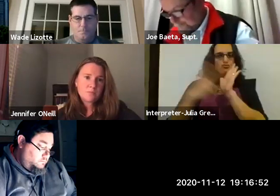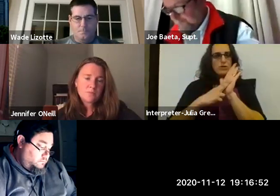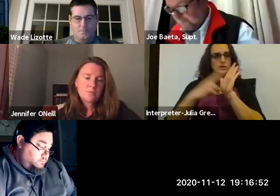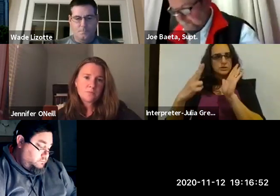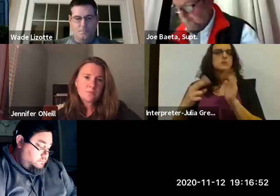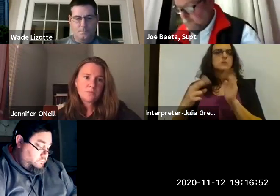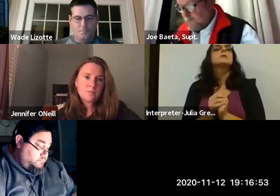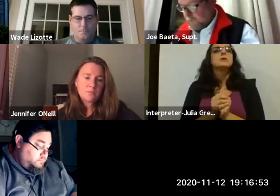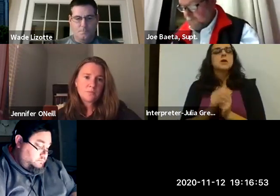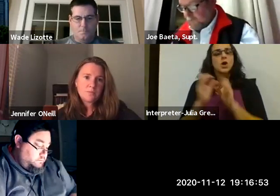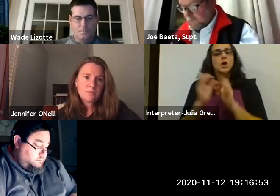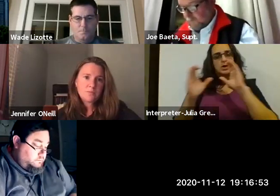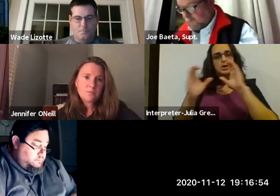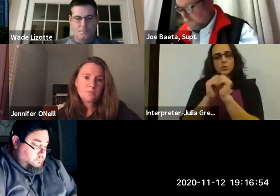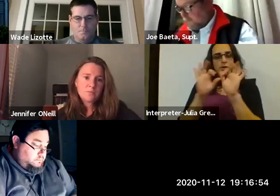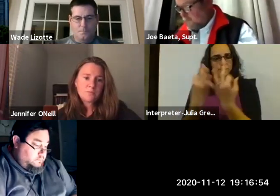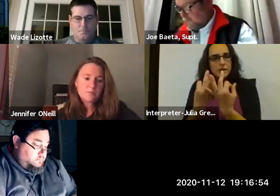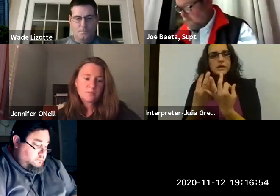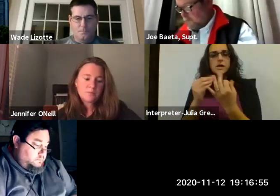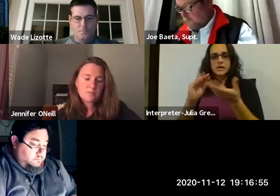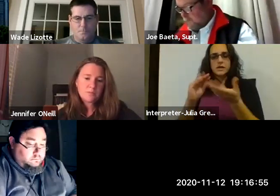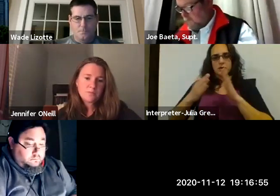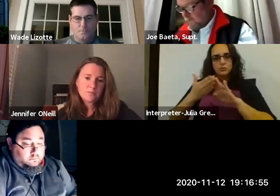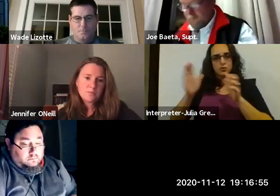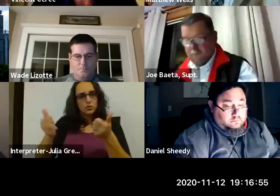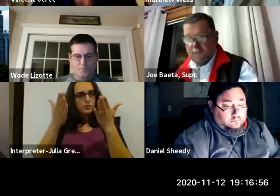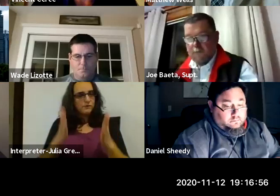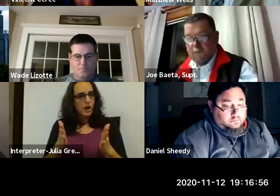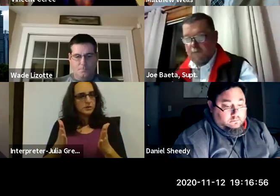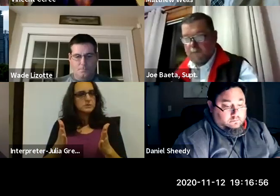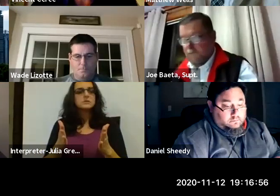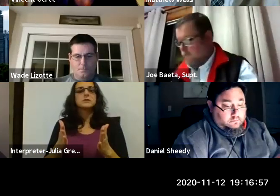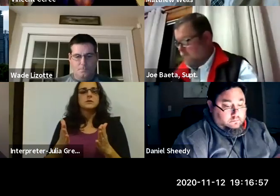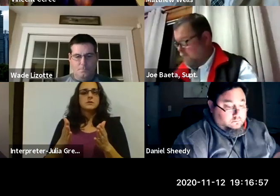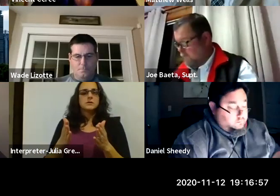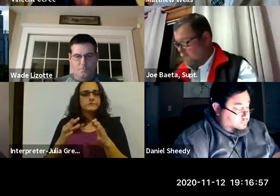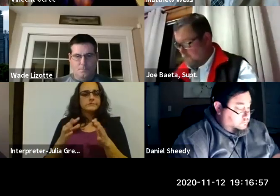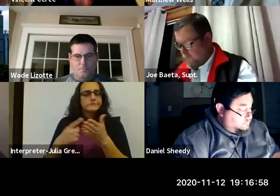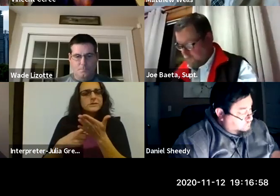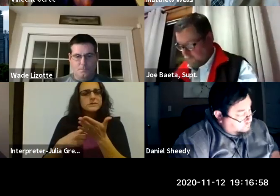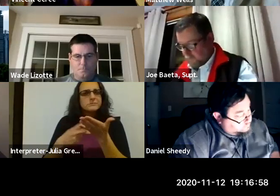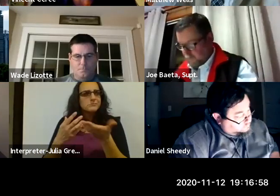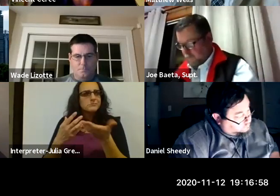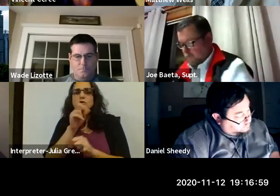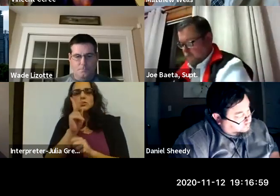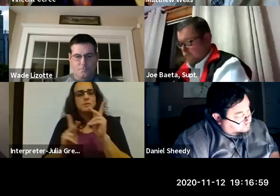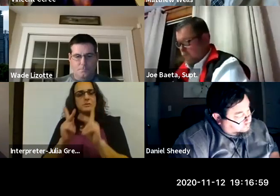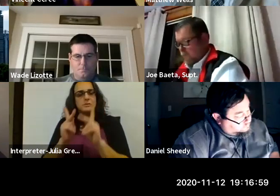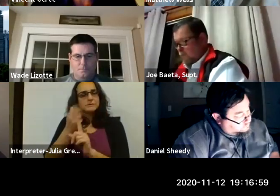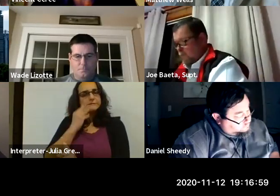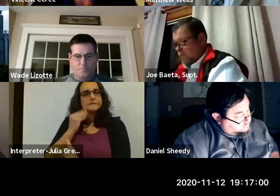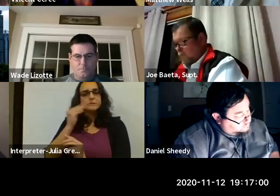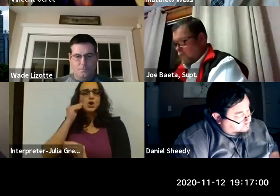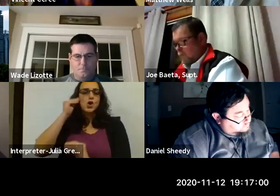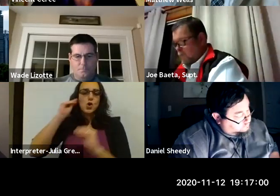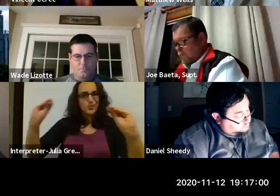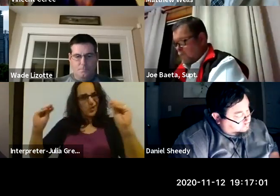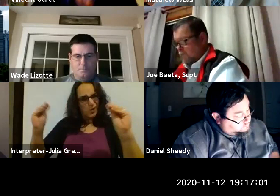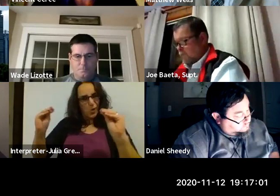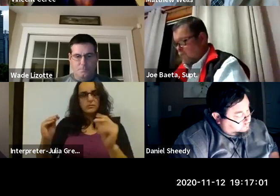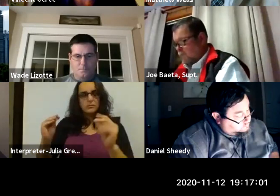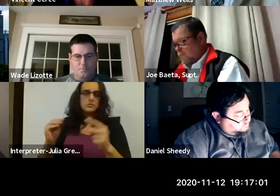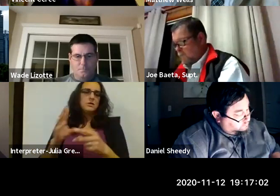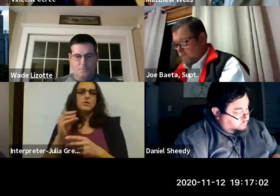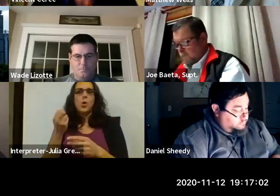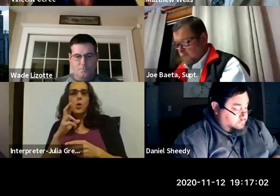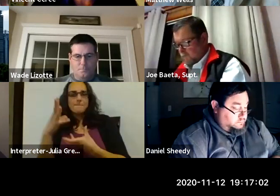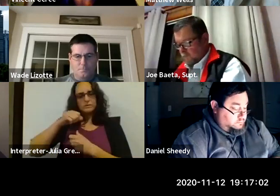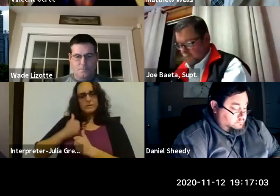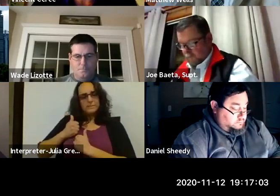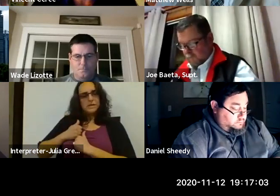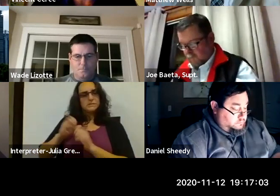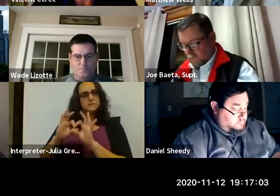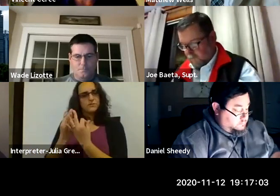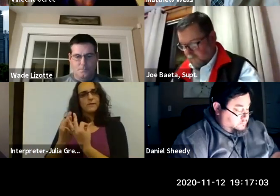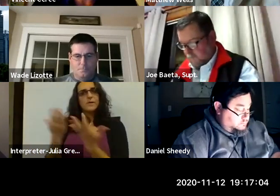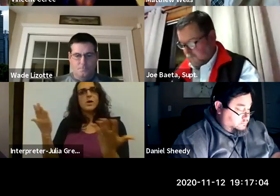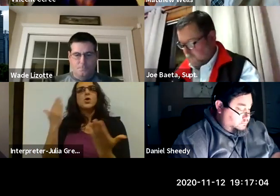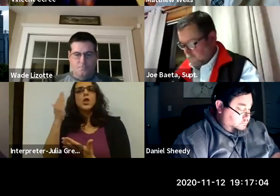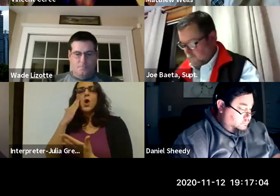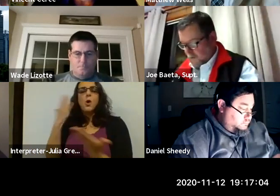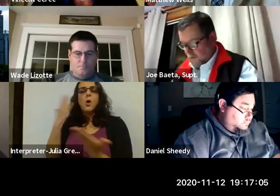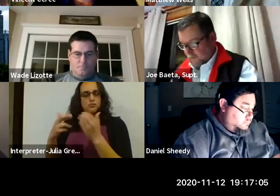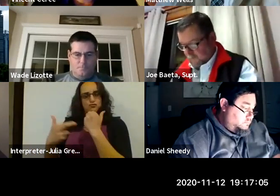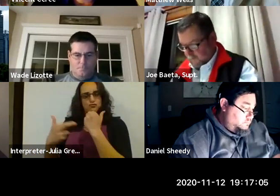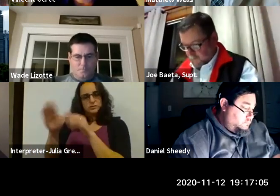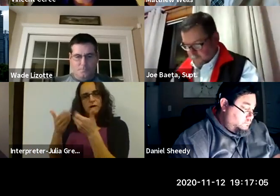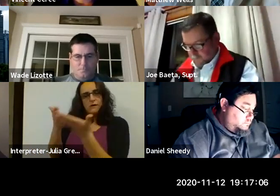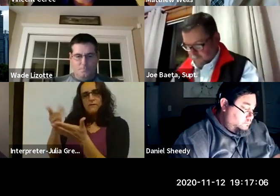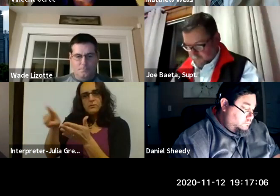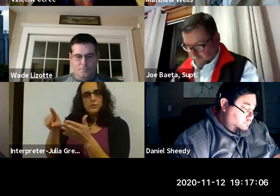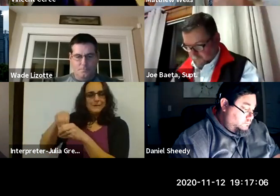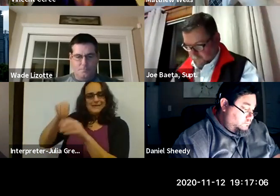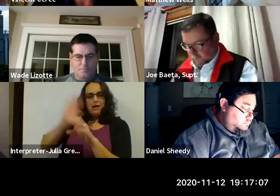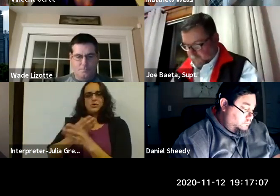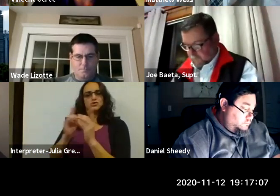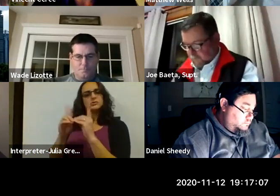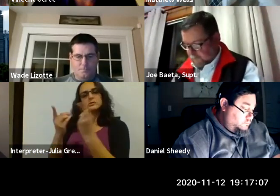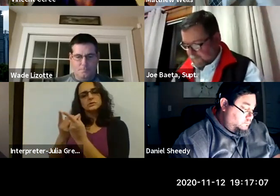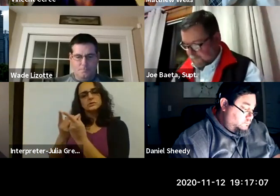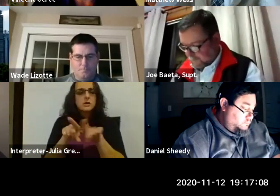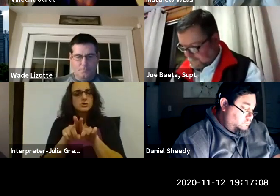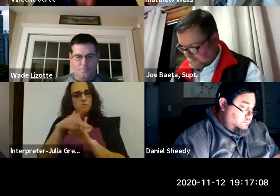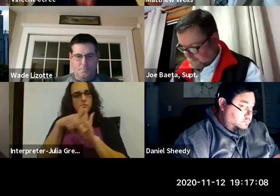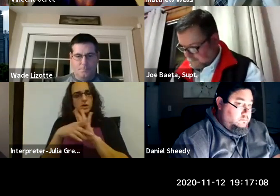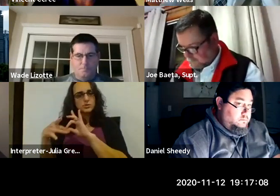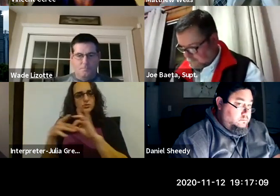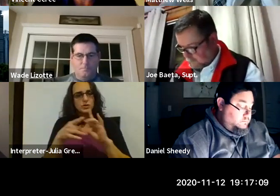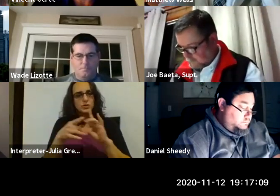Vincent Cerce: Communication with families and community providers in clearing what making sure that folks that are experiencing homelessness in or a part of a military family know what resources we have available as a district and then also policies regarding training of staff and identifying